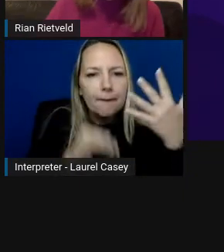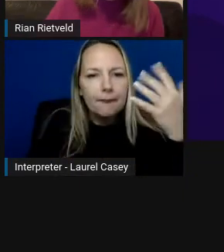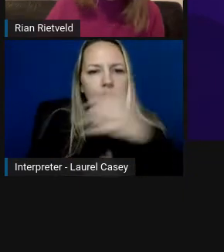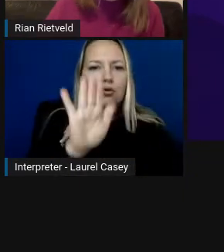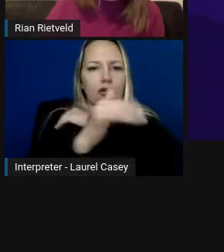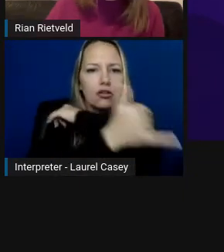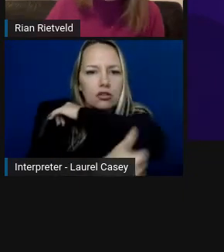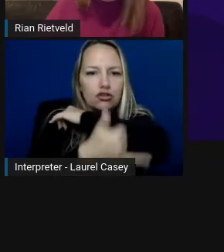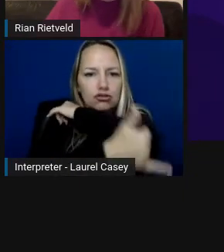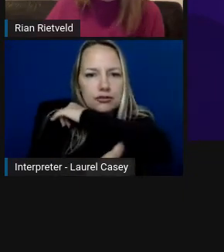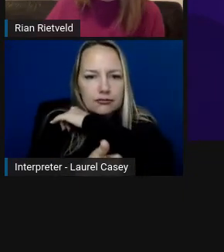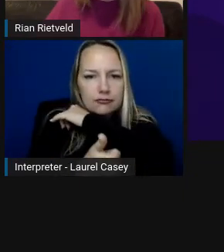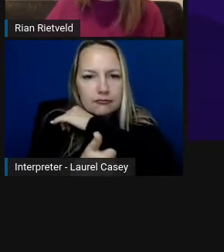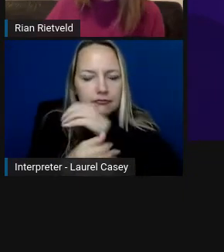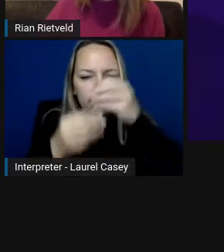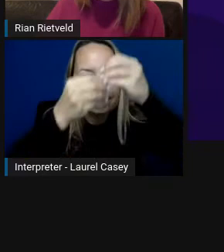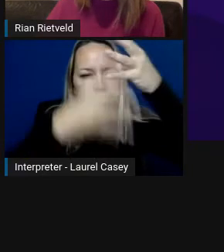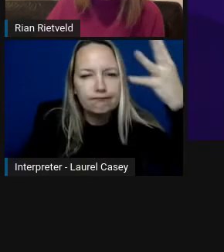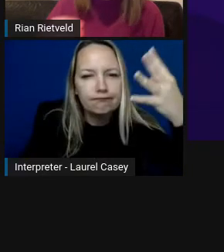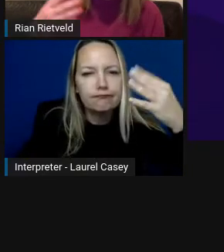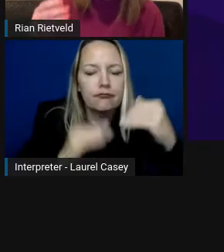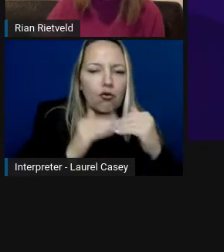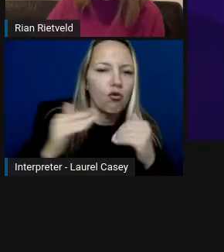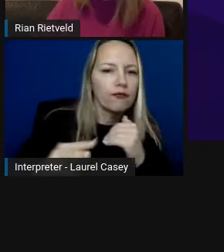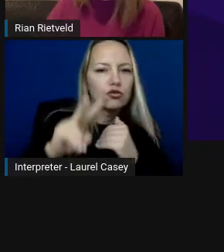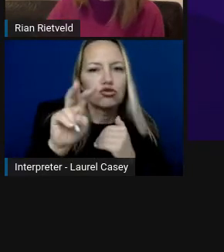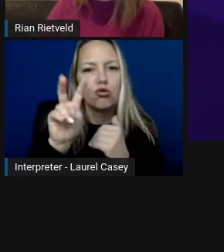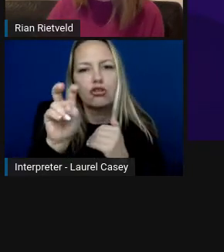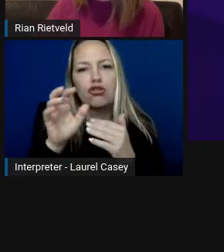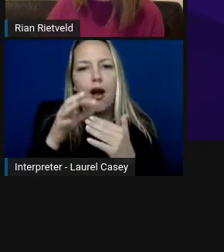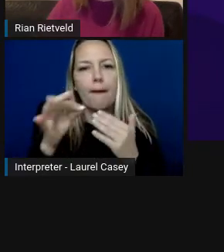with more than 200 options, more than already set, yes,